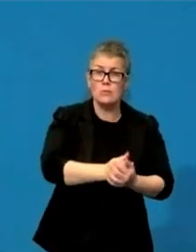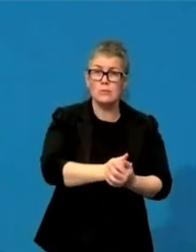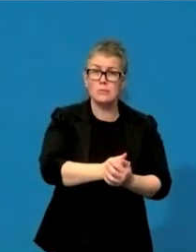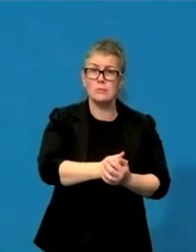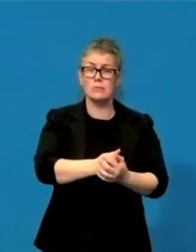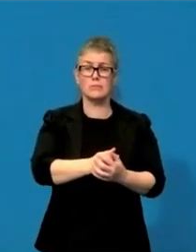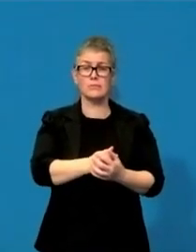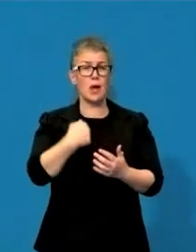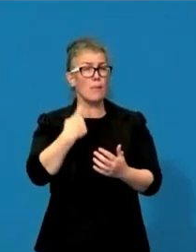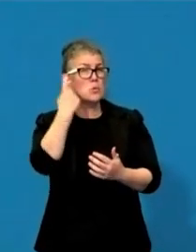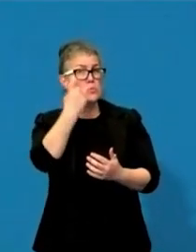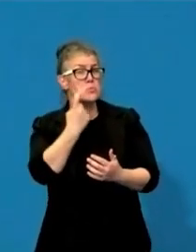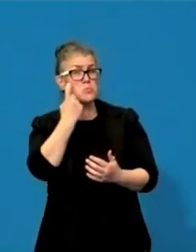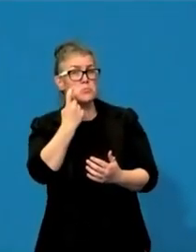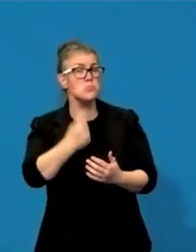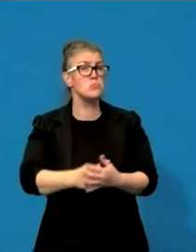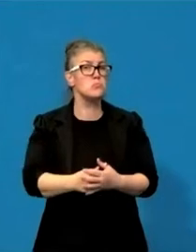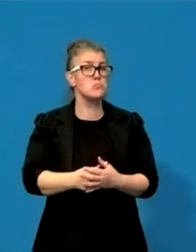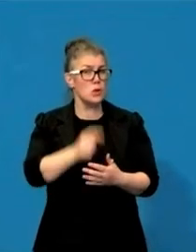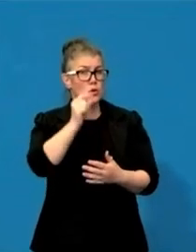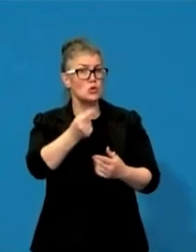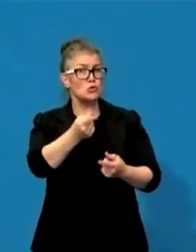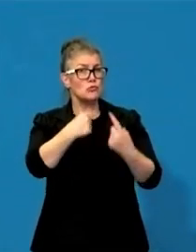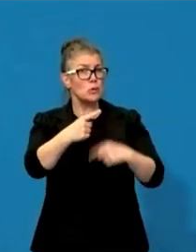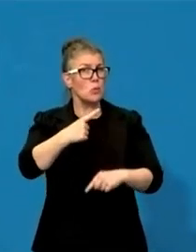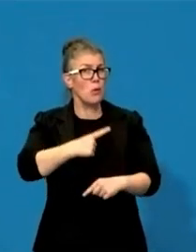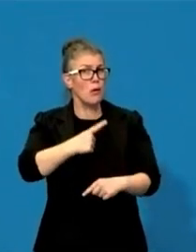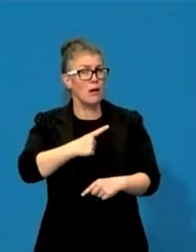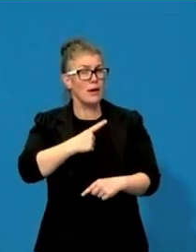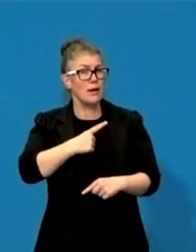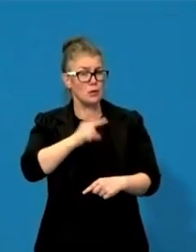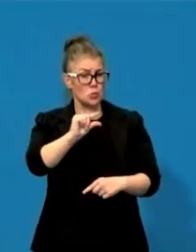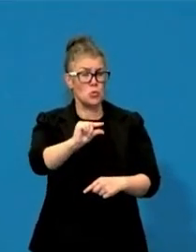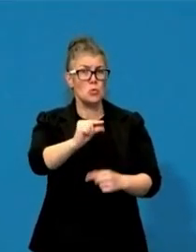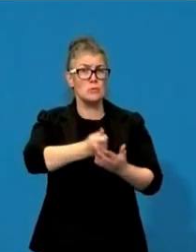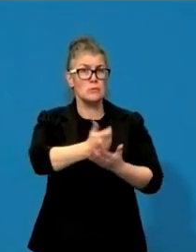I'm just wondering if you know the reason why the expenditure is below what you would